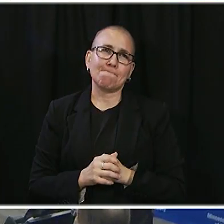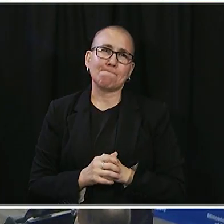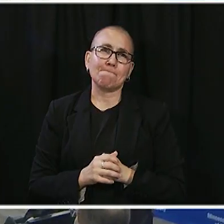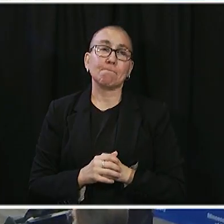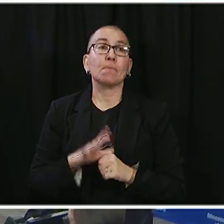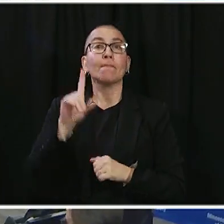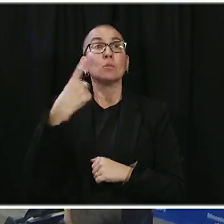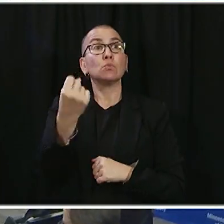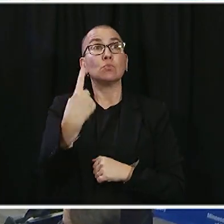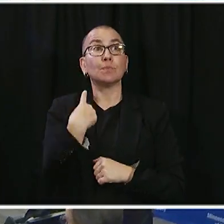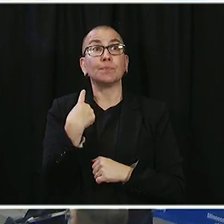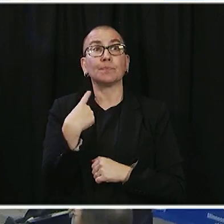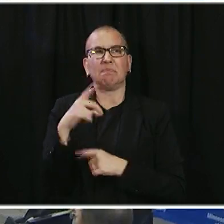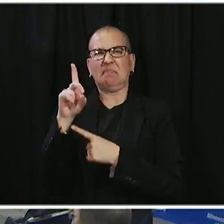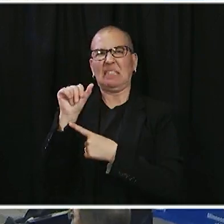READY ON THE DETAILS. DAVE, YOU WANT TO START?